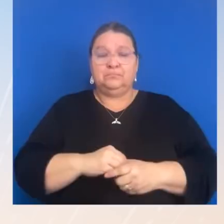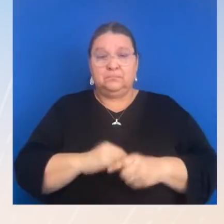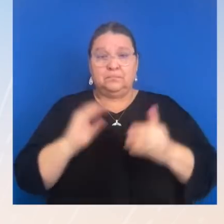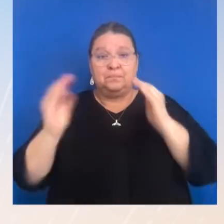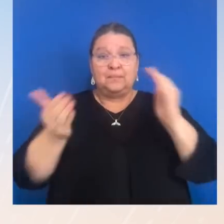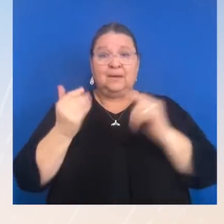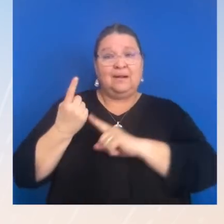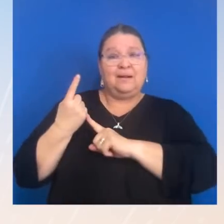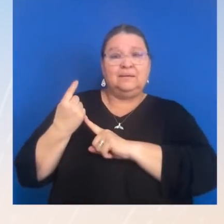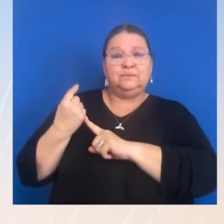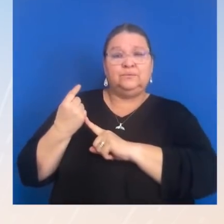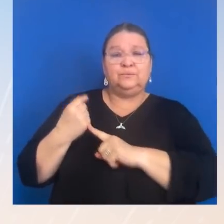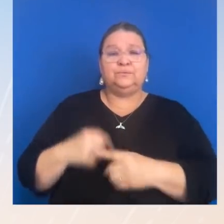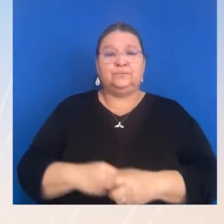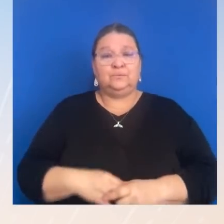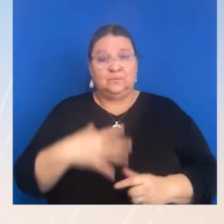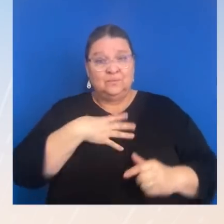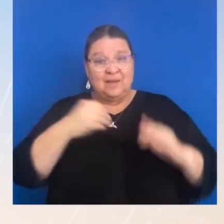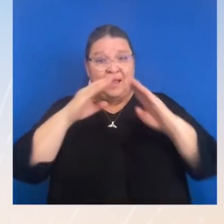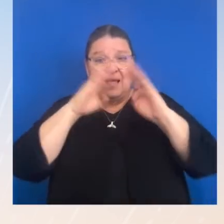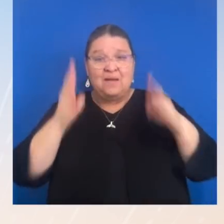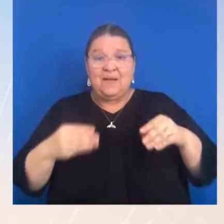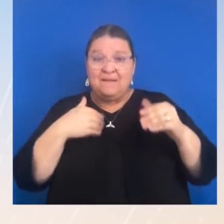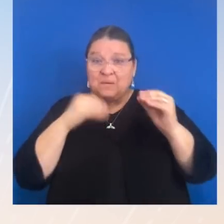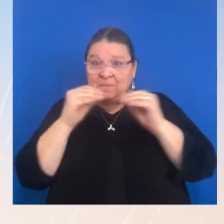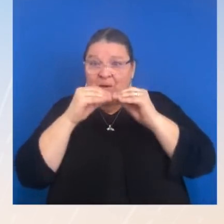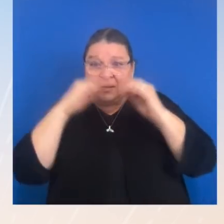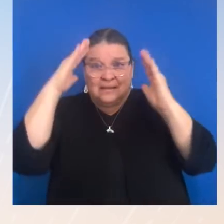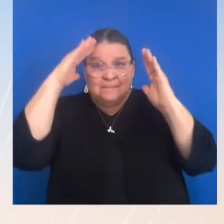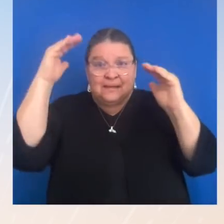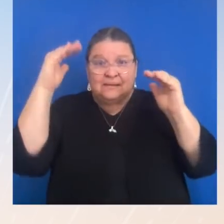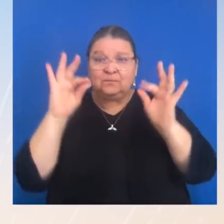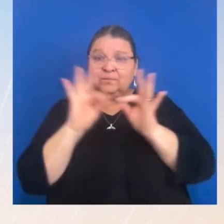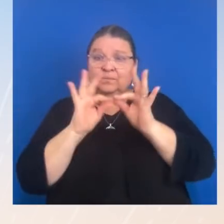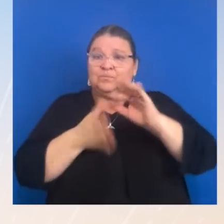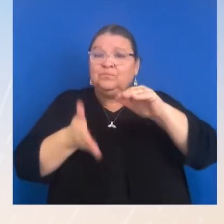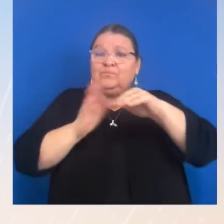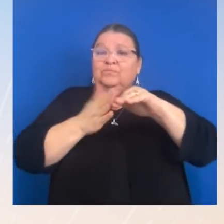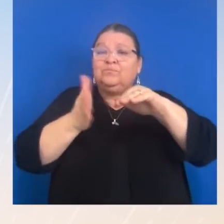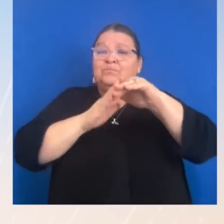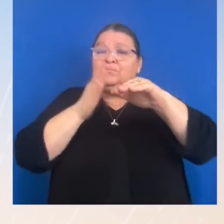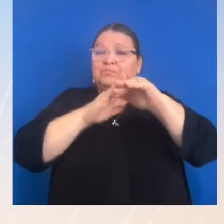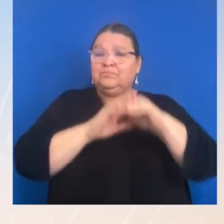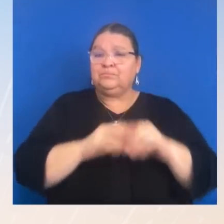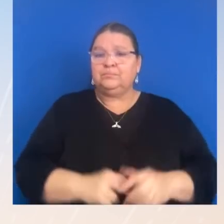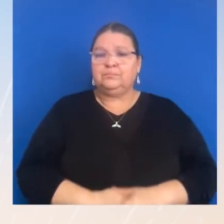Ms. Psaki: Well, as you know, a large driver of these inflationary numbers from the last --